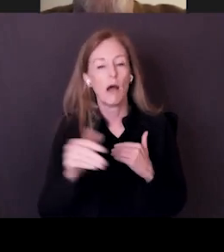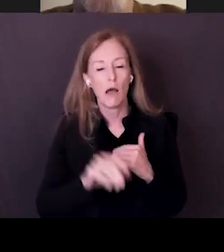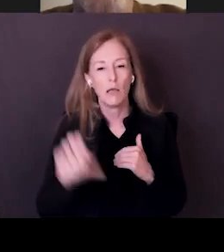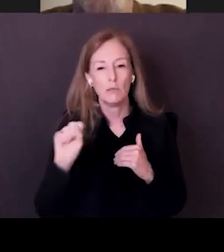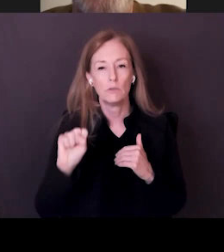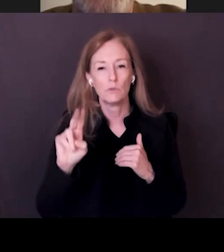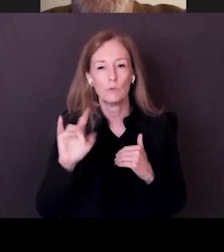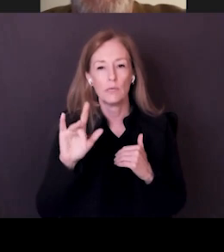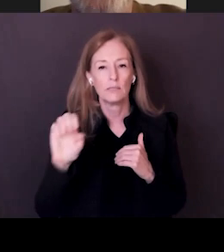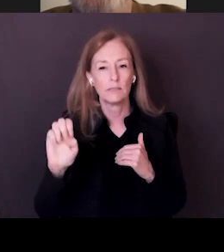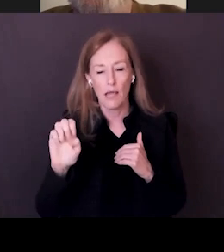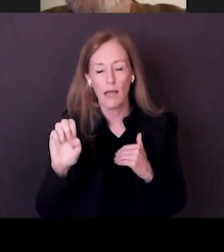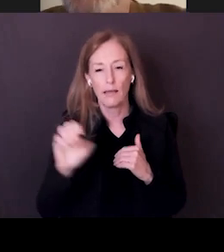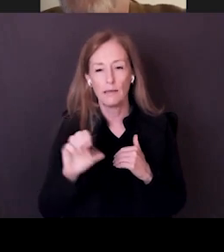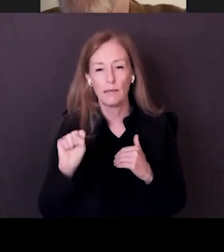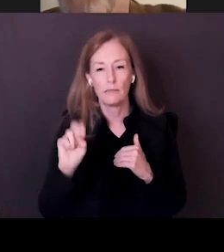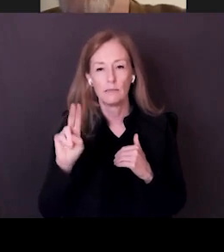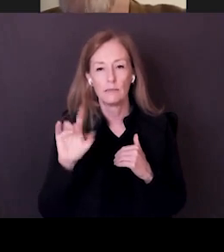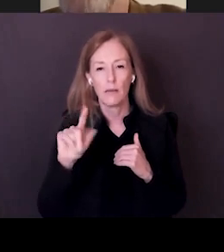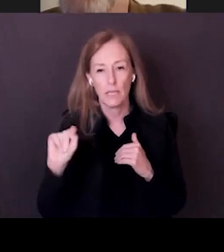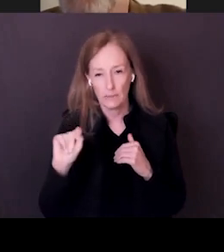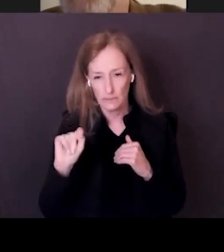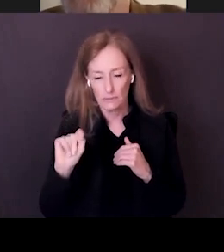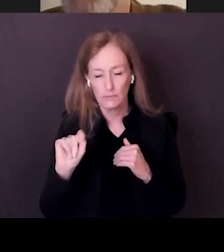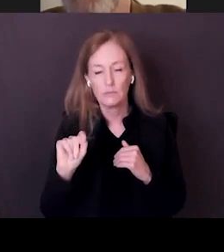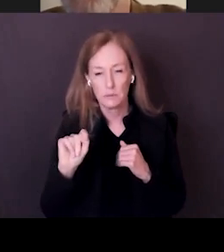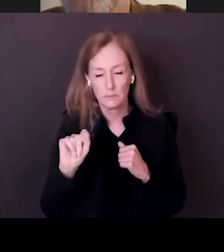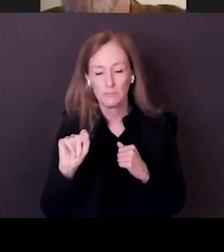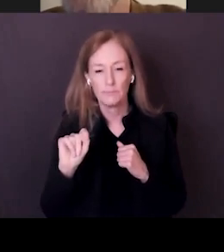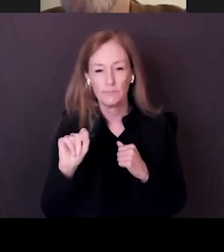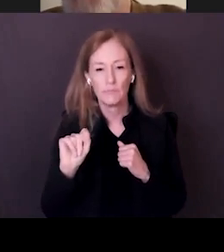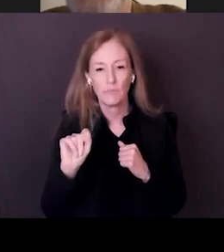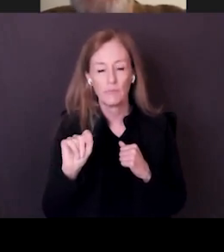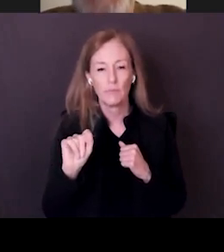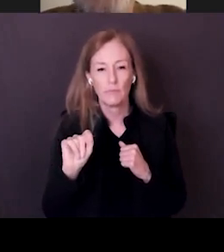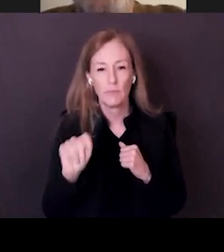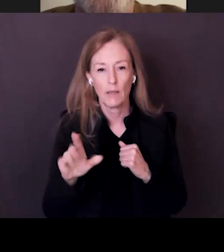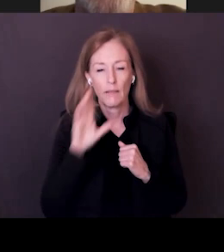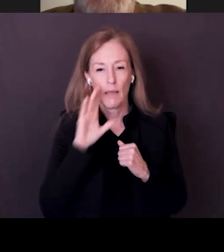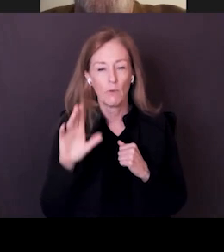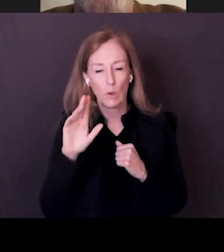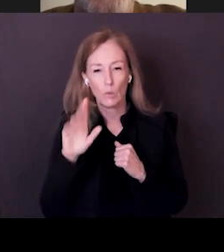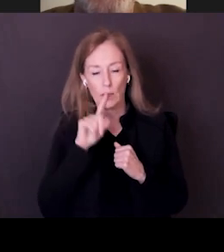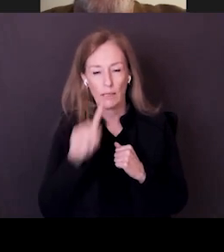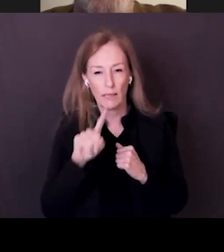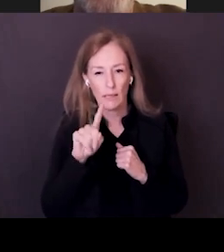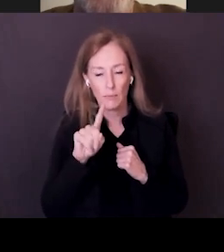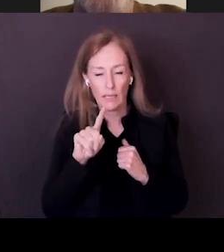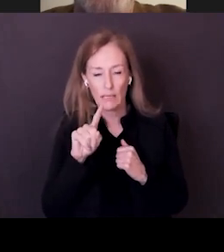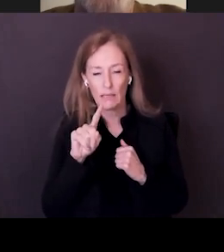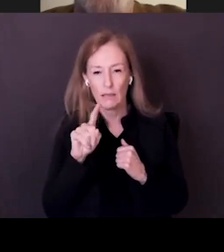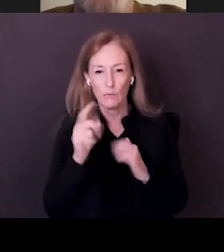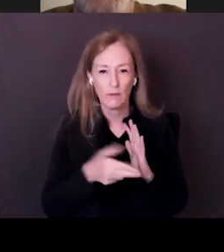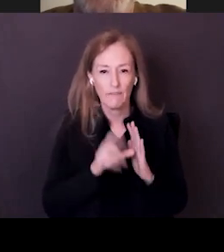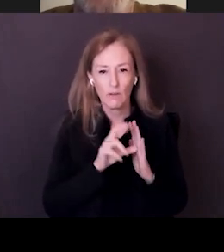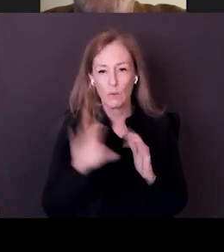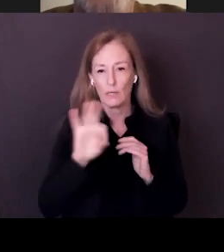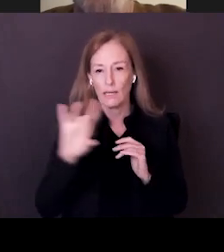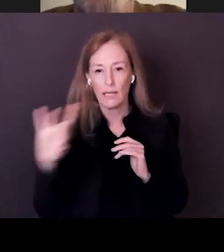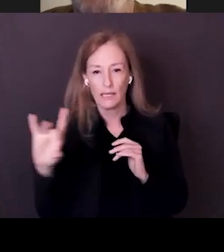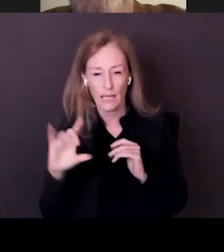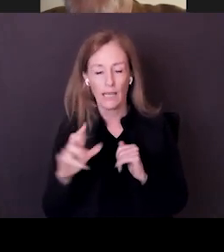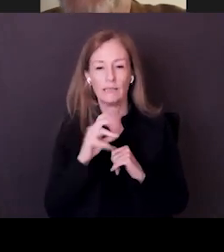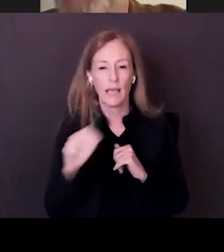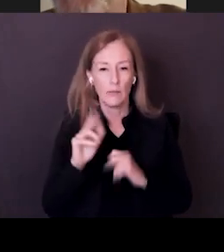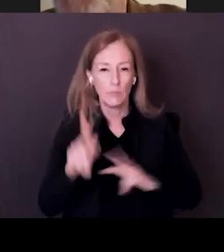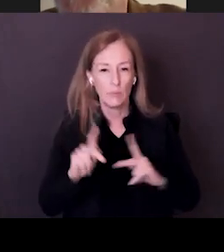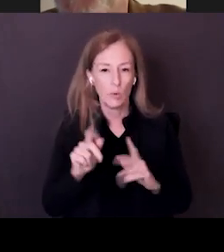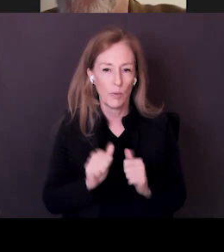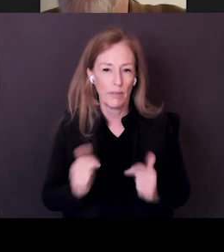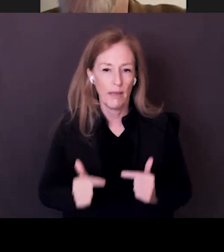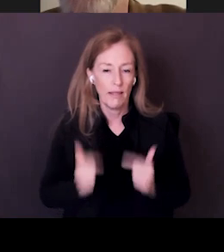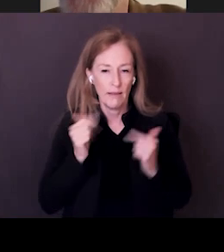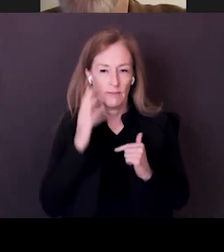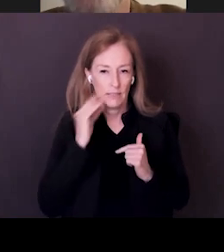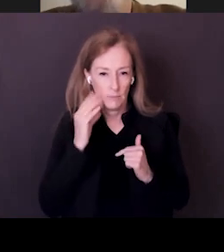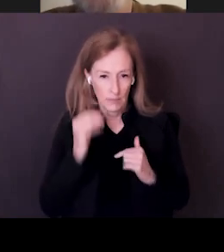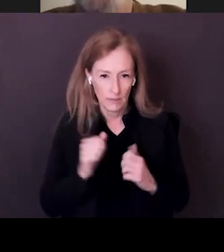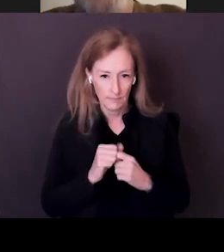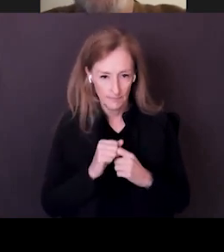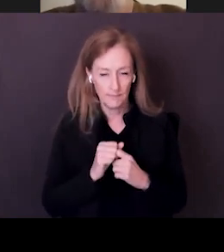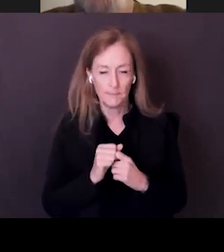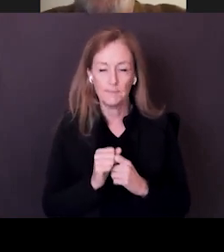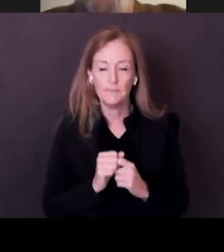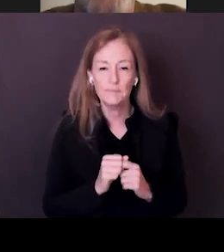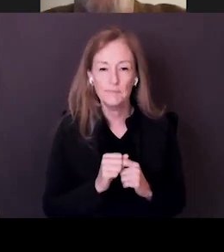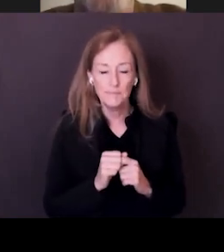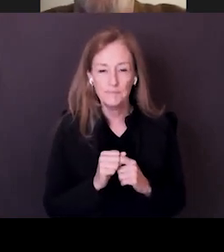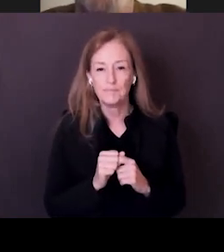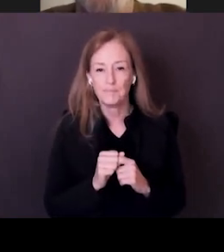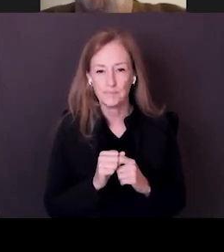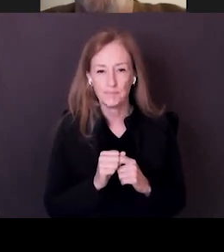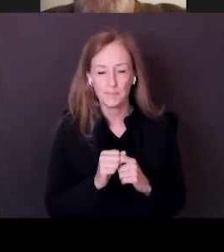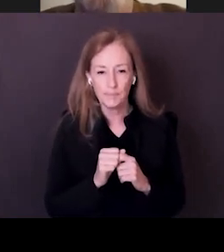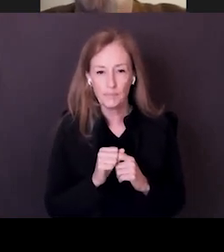IS LOOKING AT LIVED EXPERIENCE. THIS IS BEING BUT ON UNITED